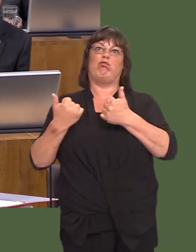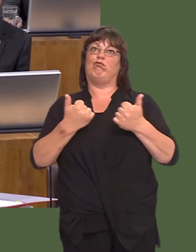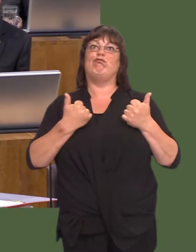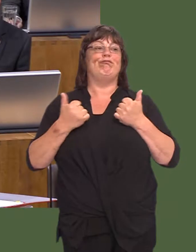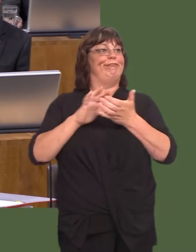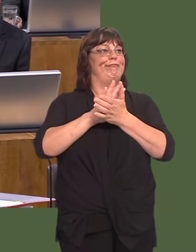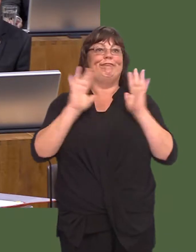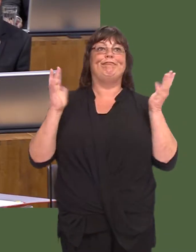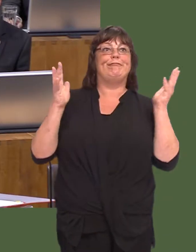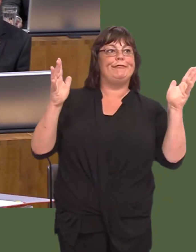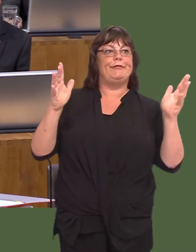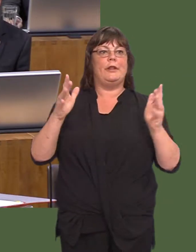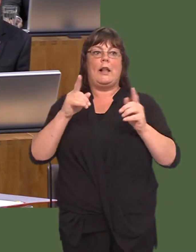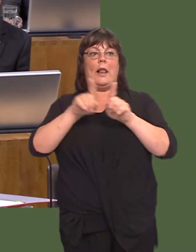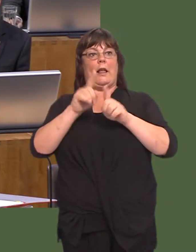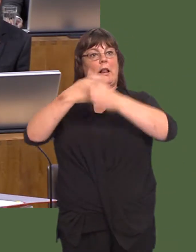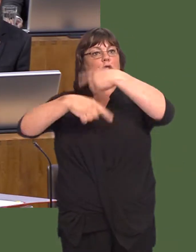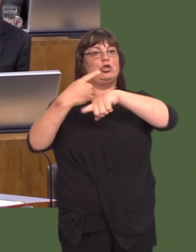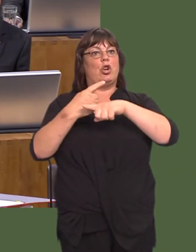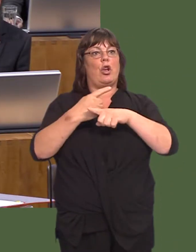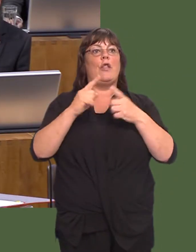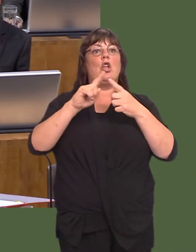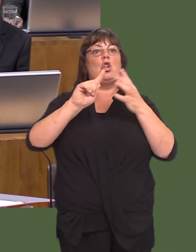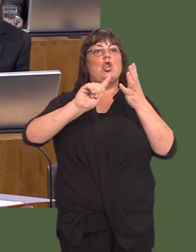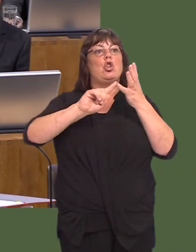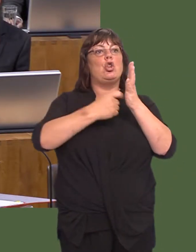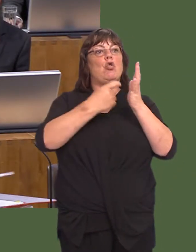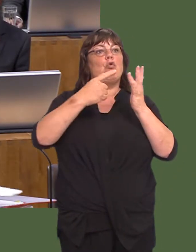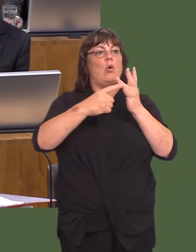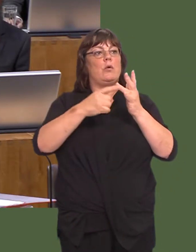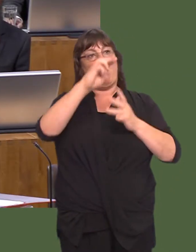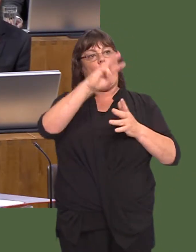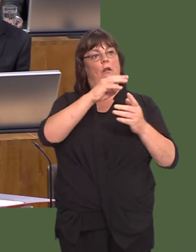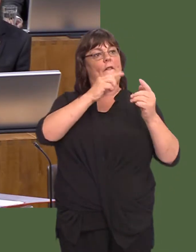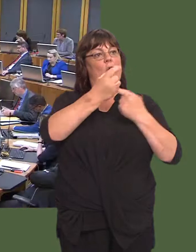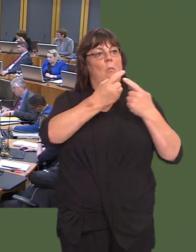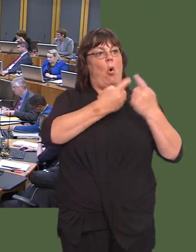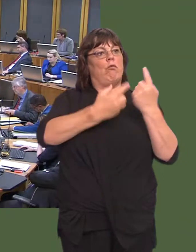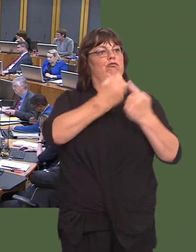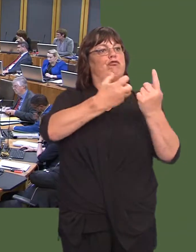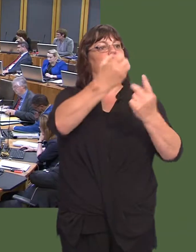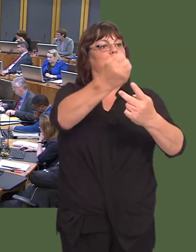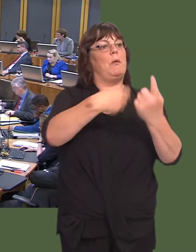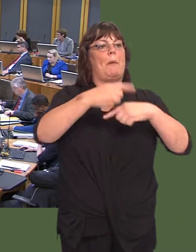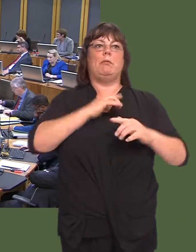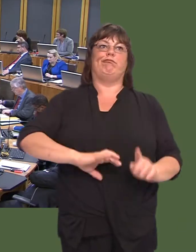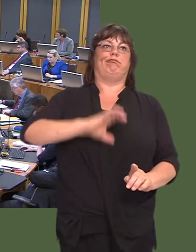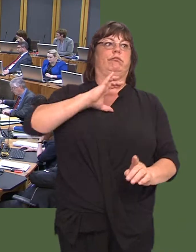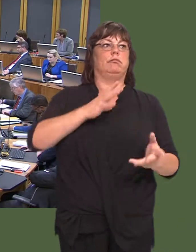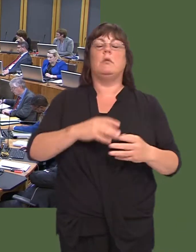and, of course, the Euros of last year were an example of how that can happen in Wales. Mike Hedges: Can I thank the First Minister for that response?